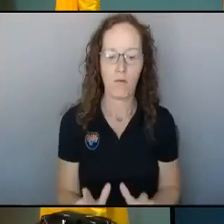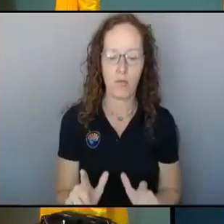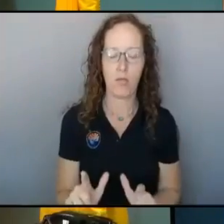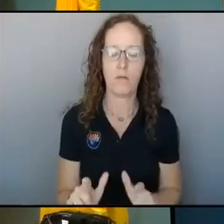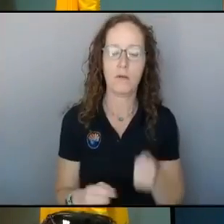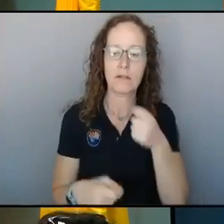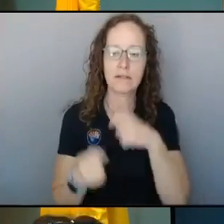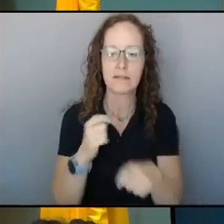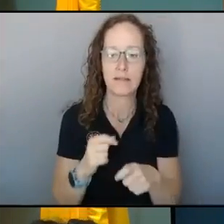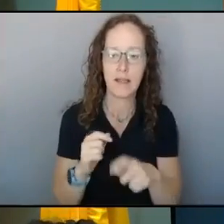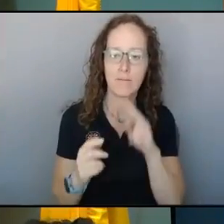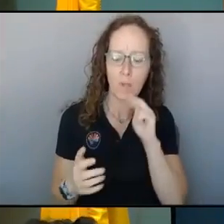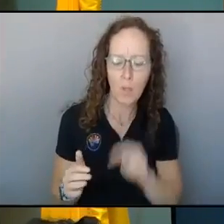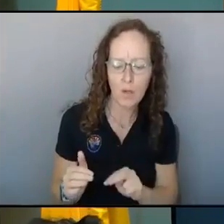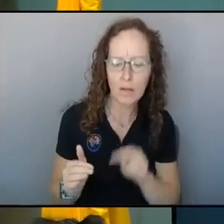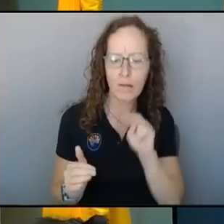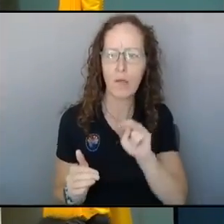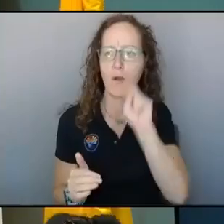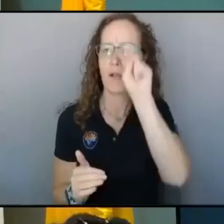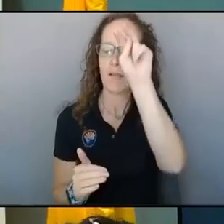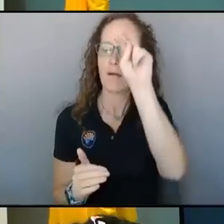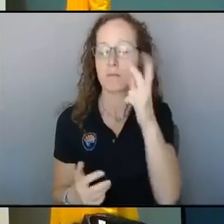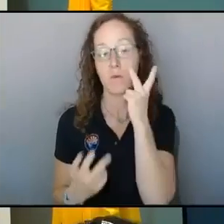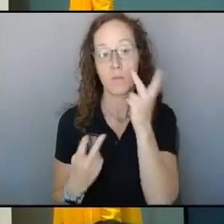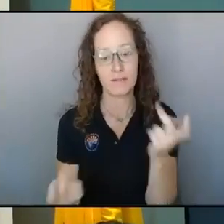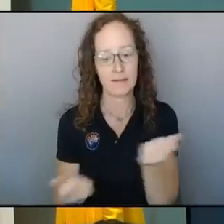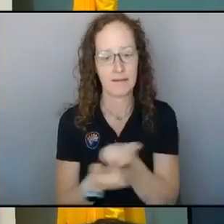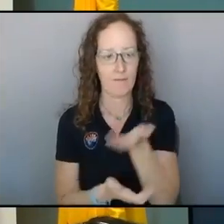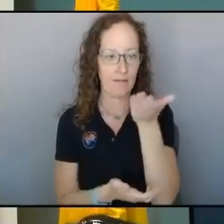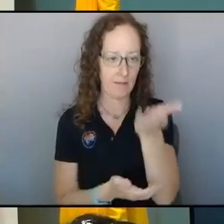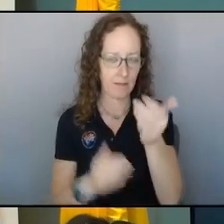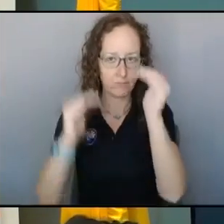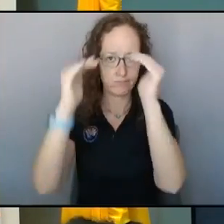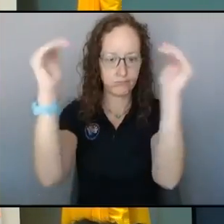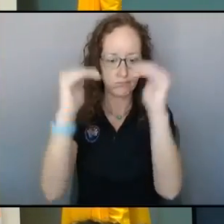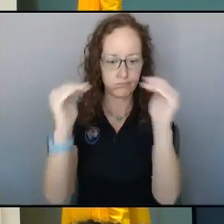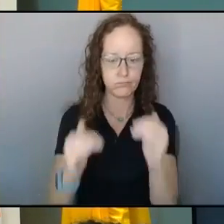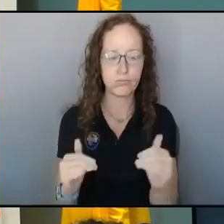high slice. We can kind of see everything here but we do have to kind of derive what we're looking at via the colors. So